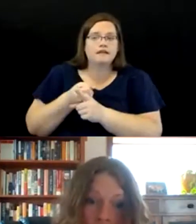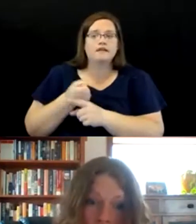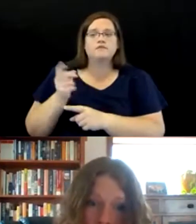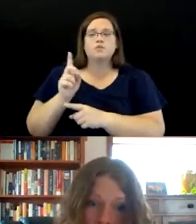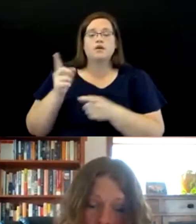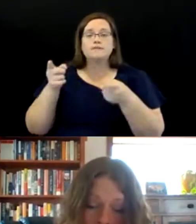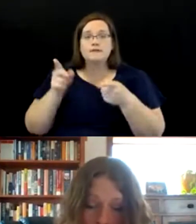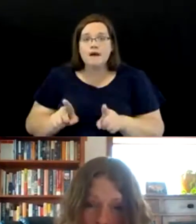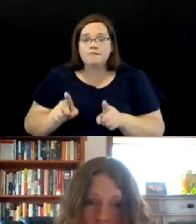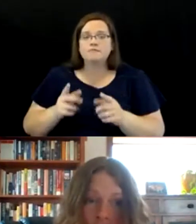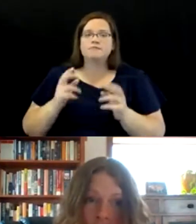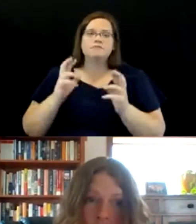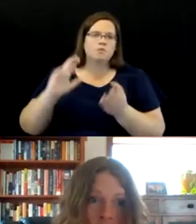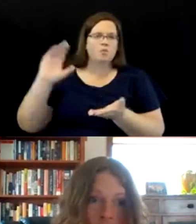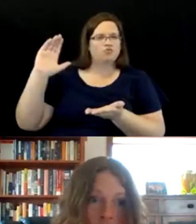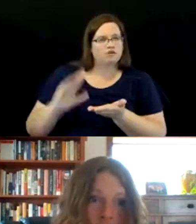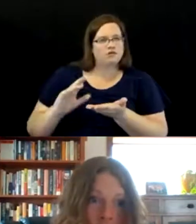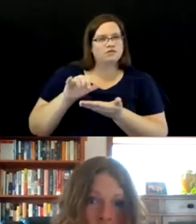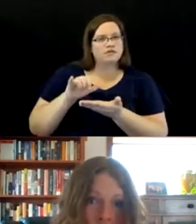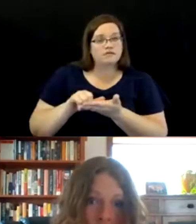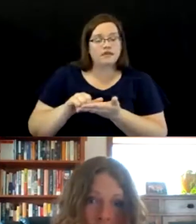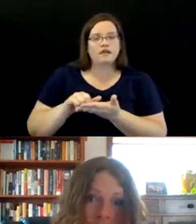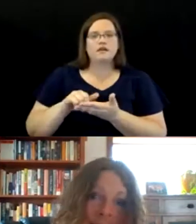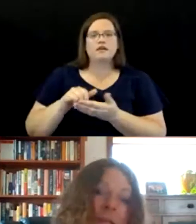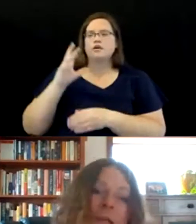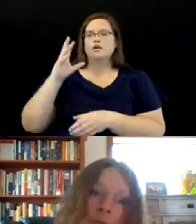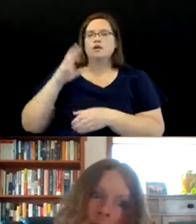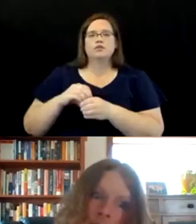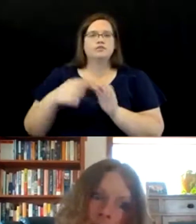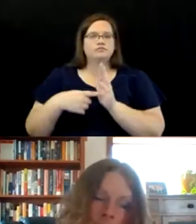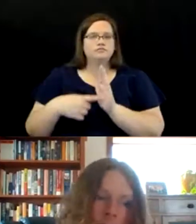reduction of that to include things like reducing